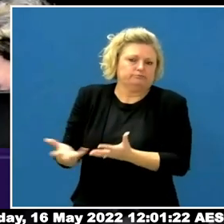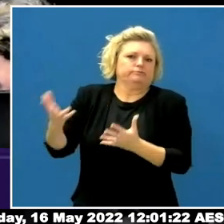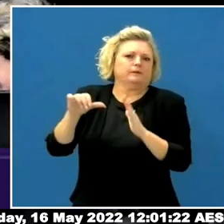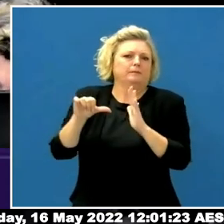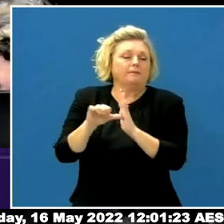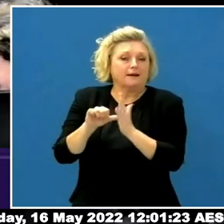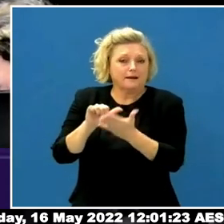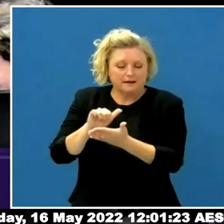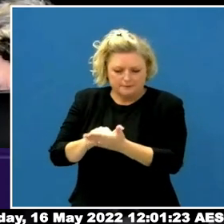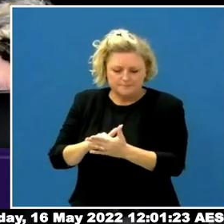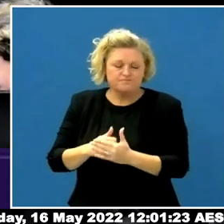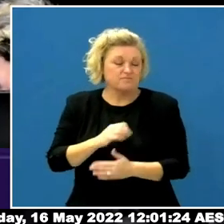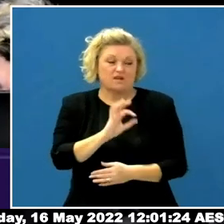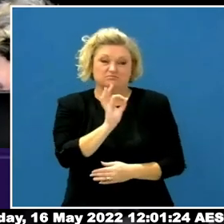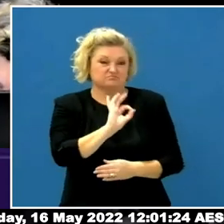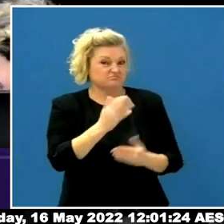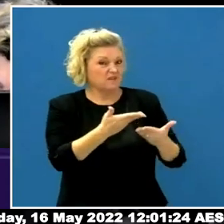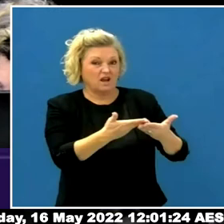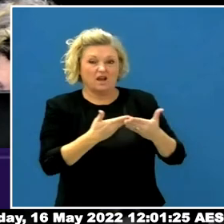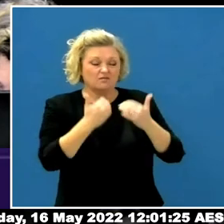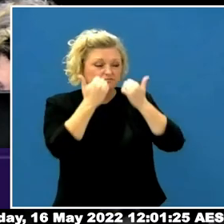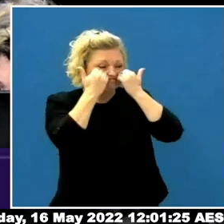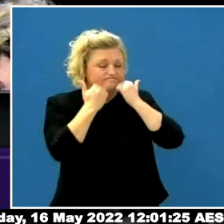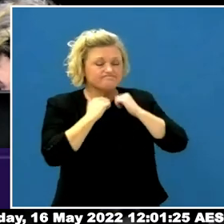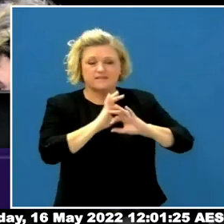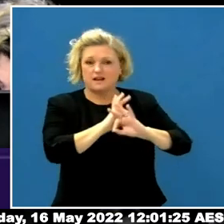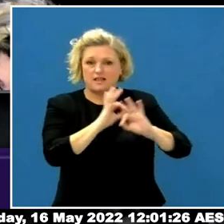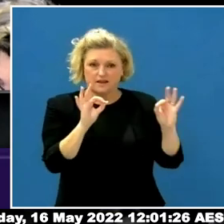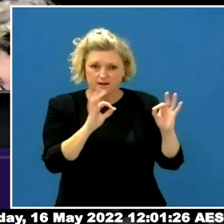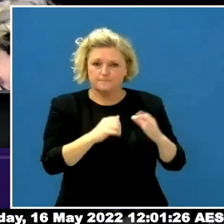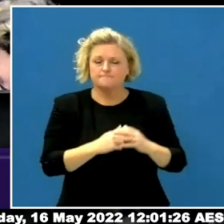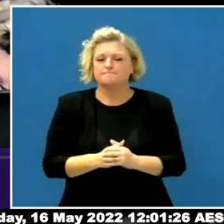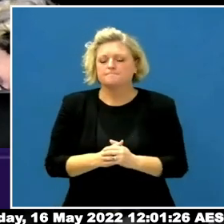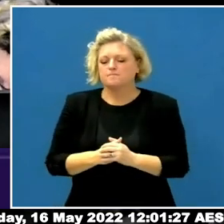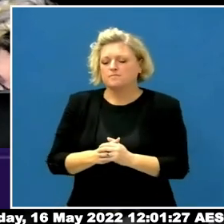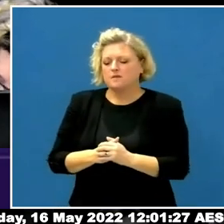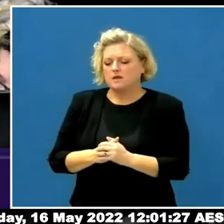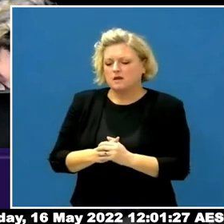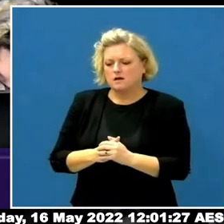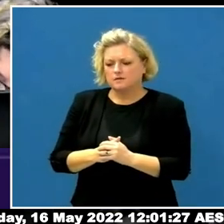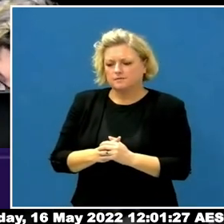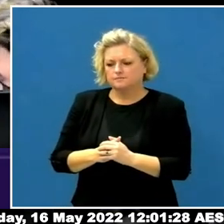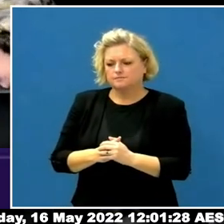No. MR FOGARTY: The other concern I think you talk about is the lack of